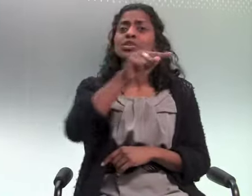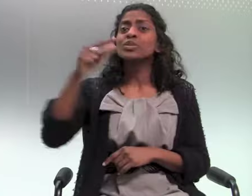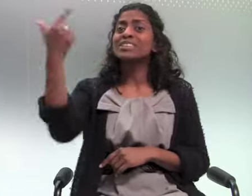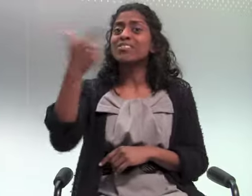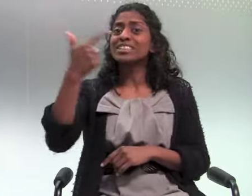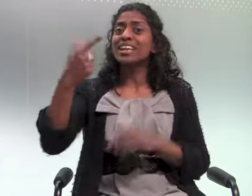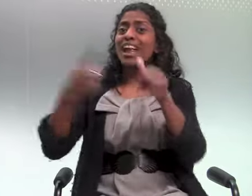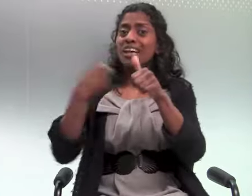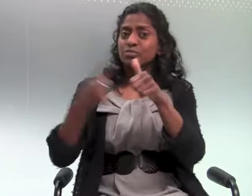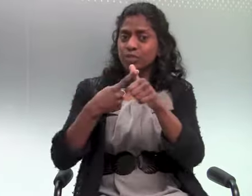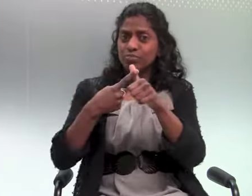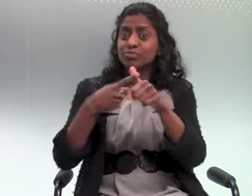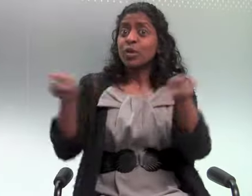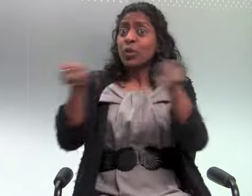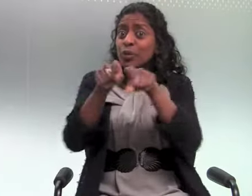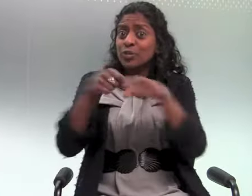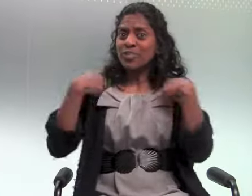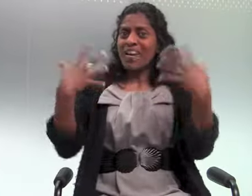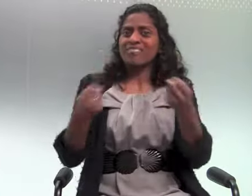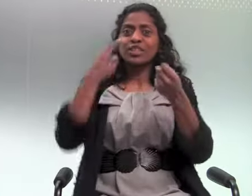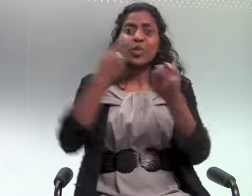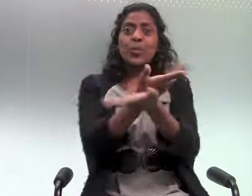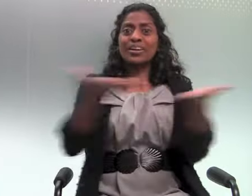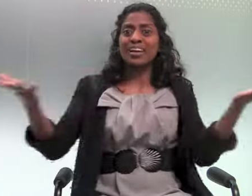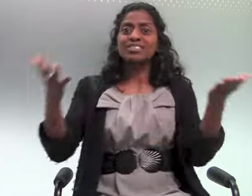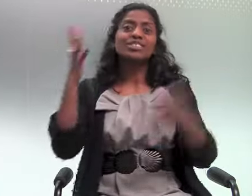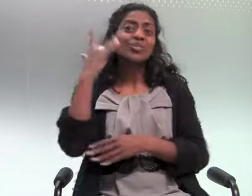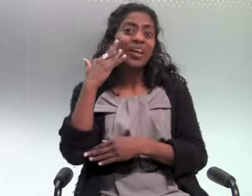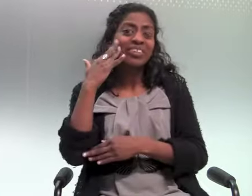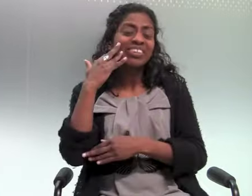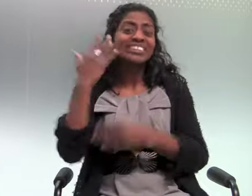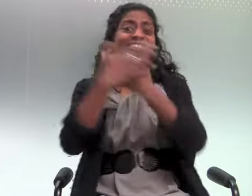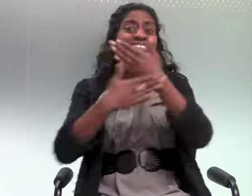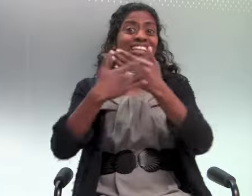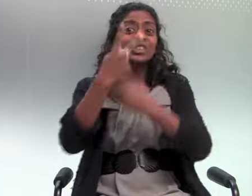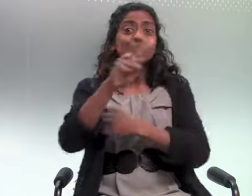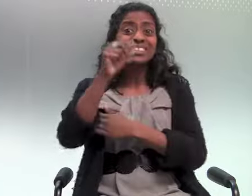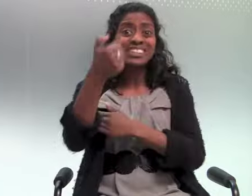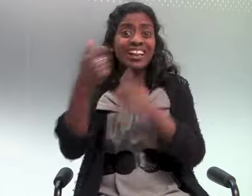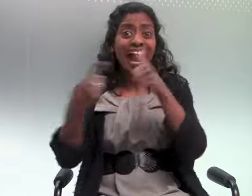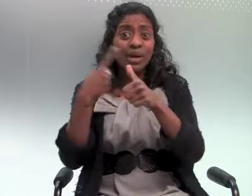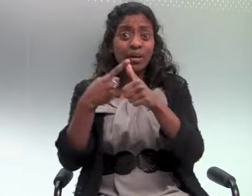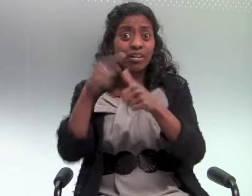join. The dates are the 14th -- 17th April, there will be a Showcase on Saturday the 26th